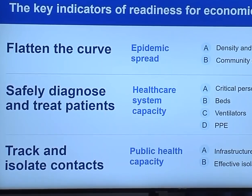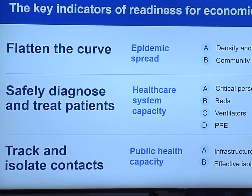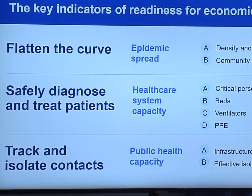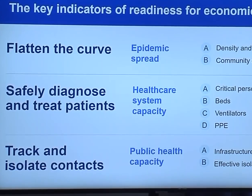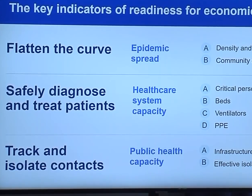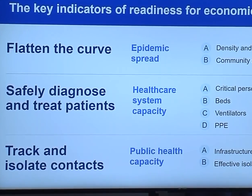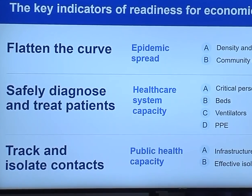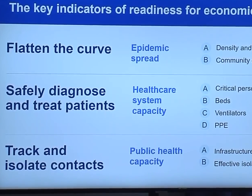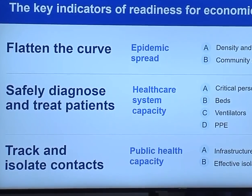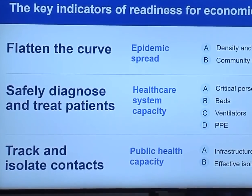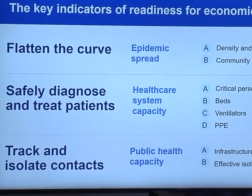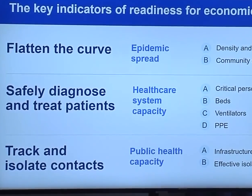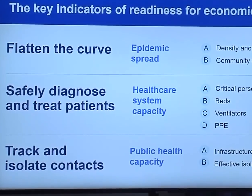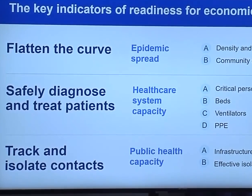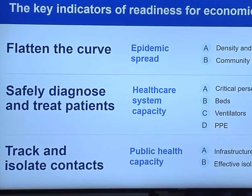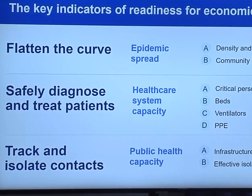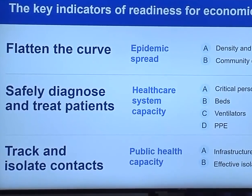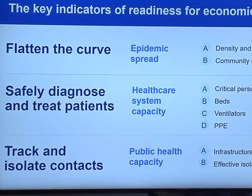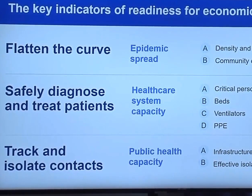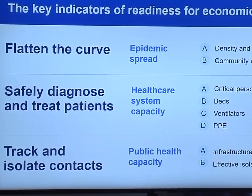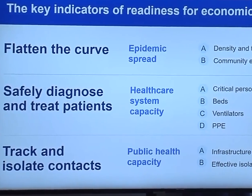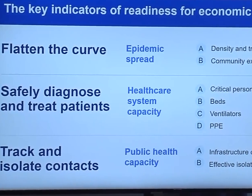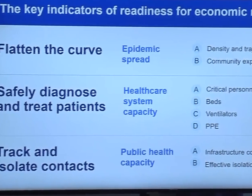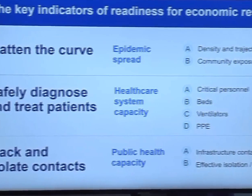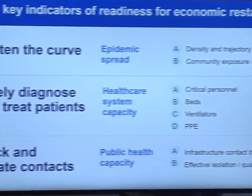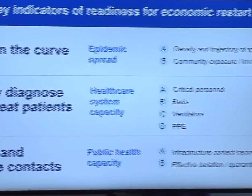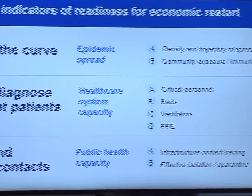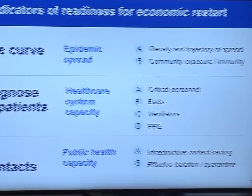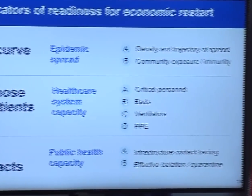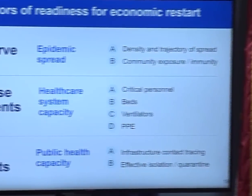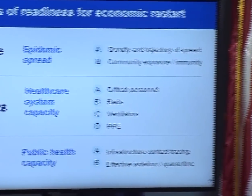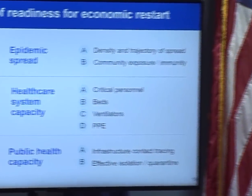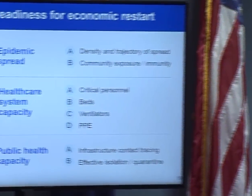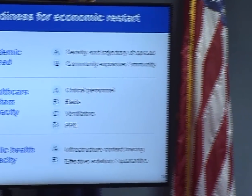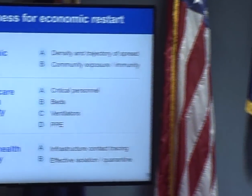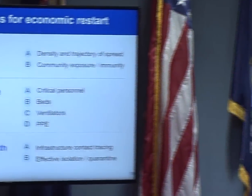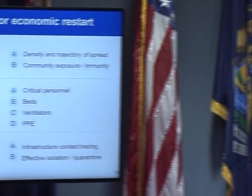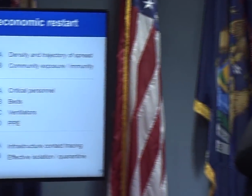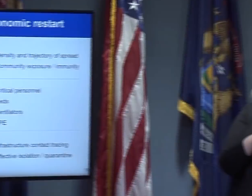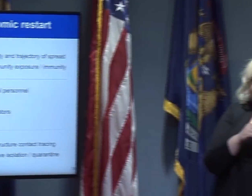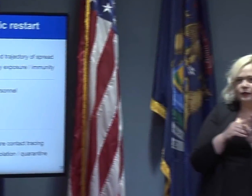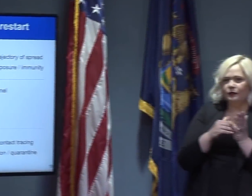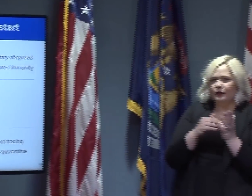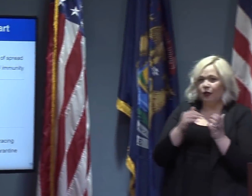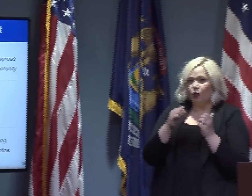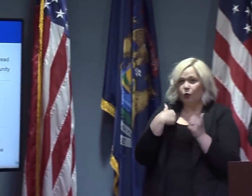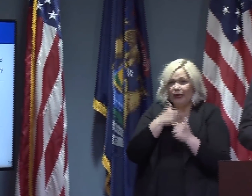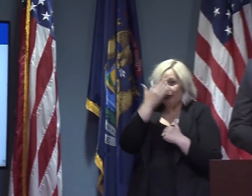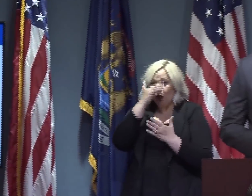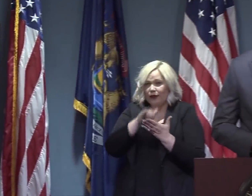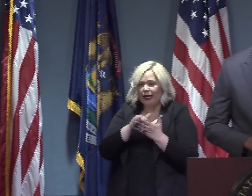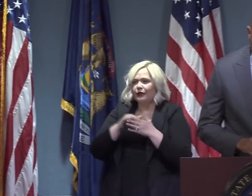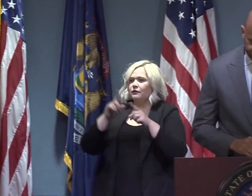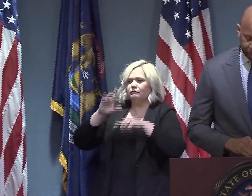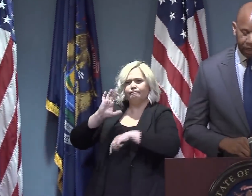THE SUBJECTED THING WE'LL EVALUATE IS THE ABILITY TO SAFELY DIAGNOSE AND TREAT PATIENTS IN EACH REGION ACROSS THE STATE.